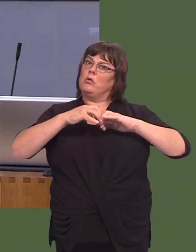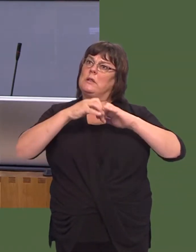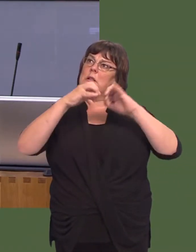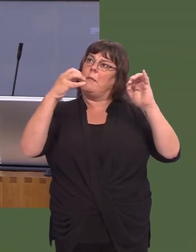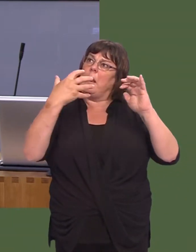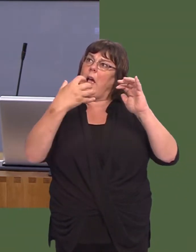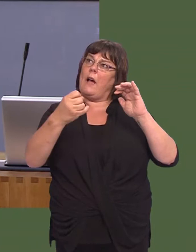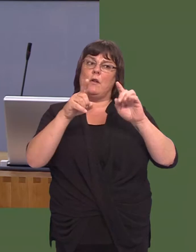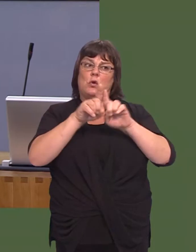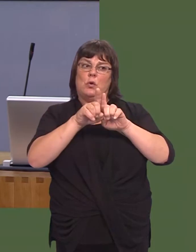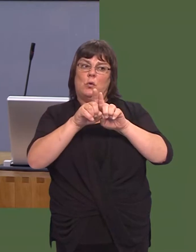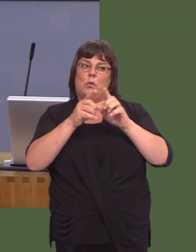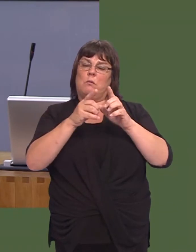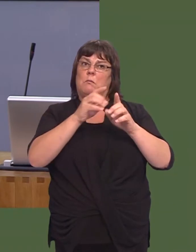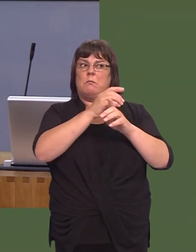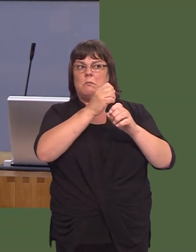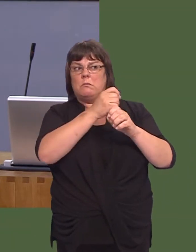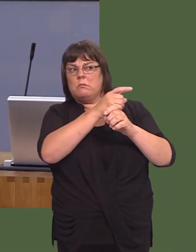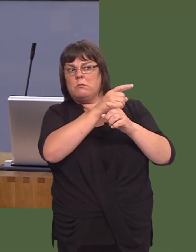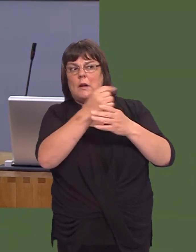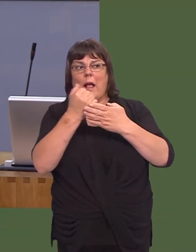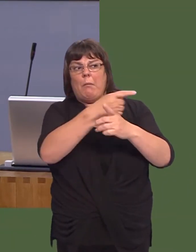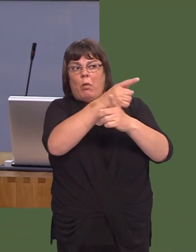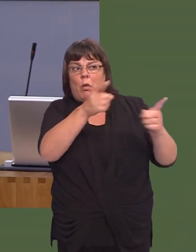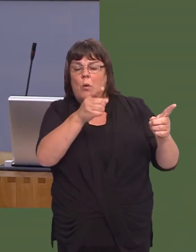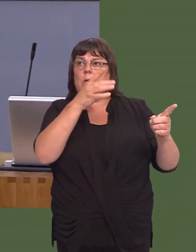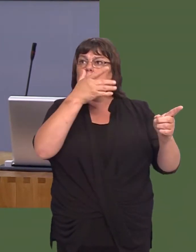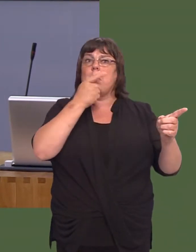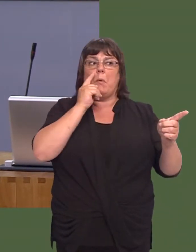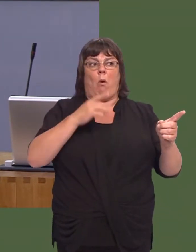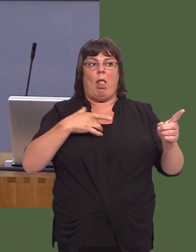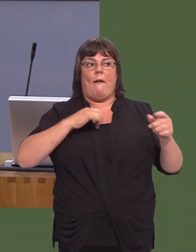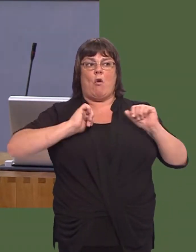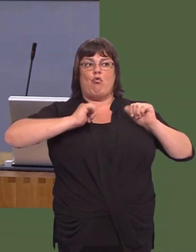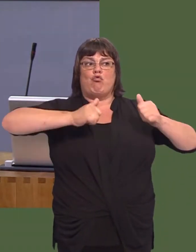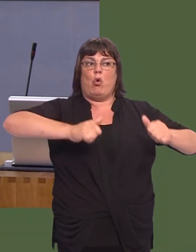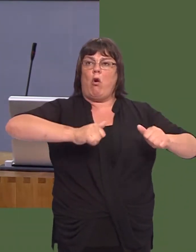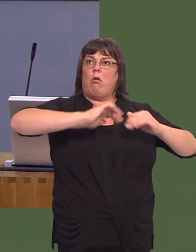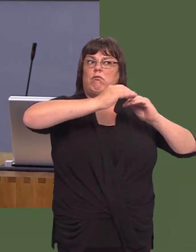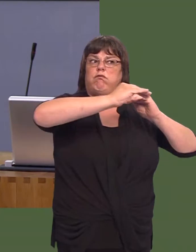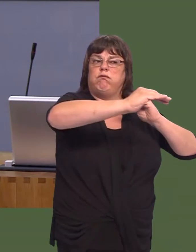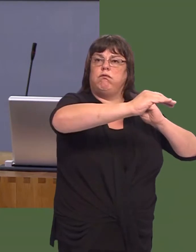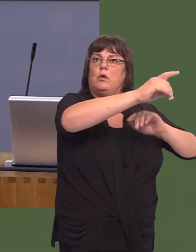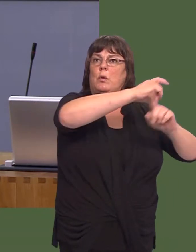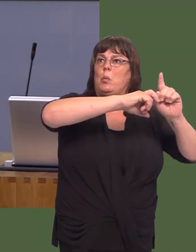awareness of the support available for those living in more rural, isolated communities,